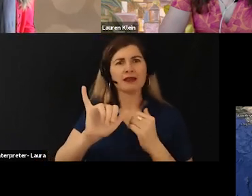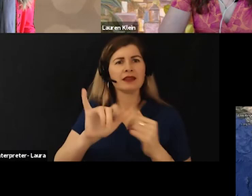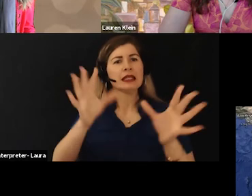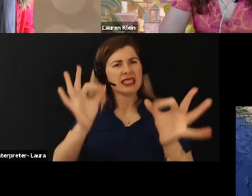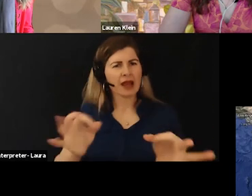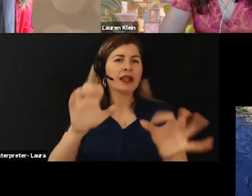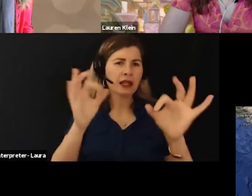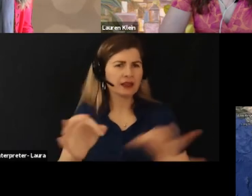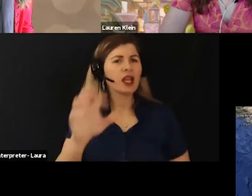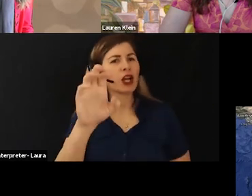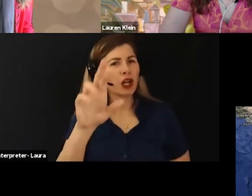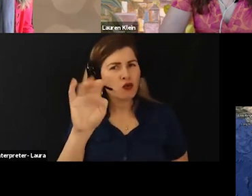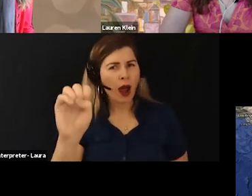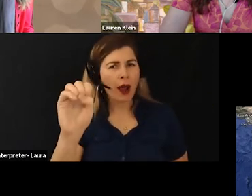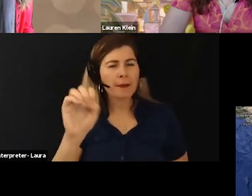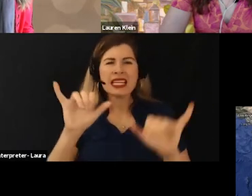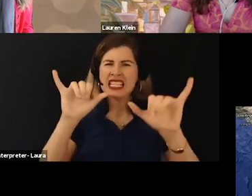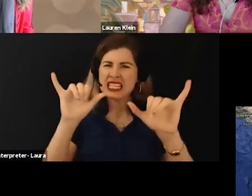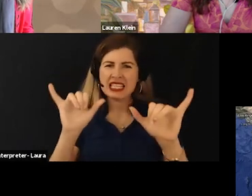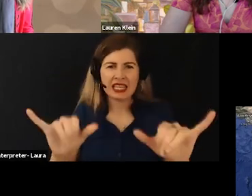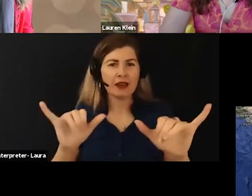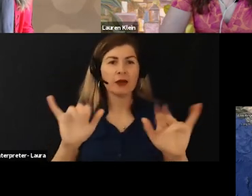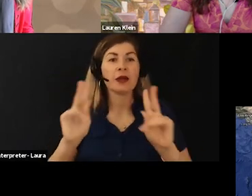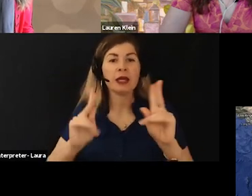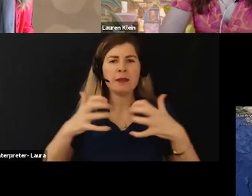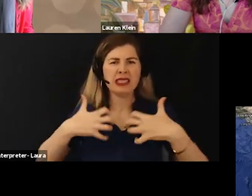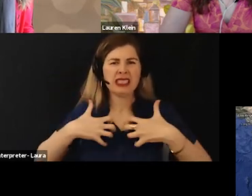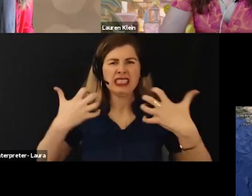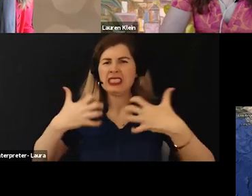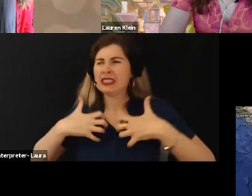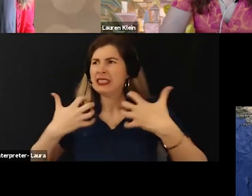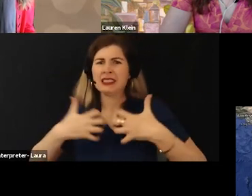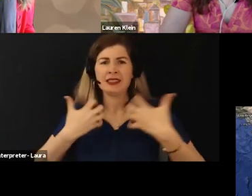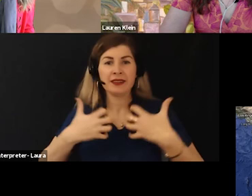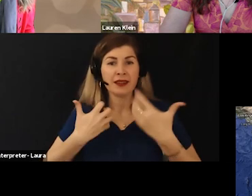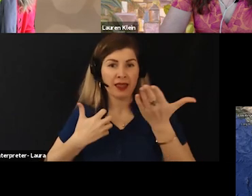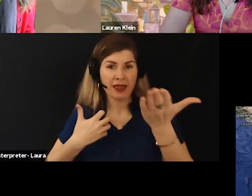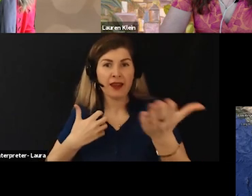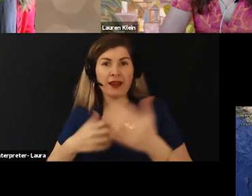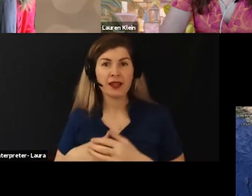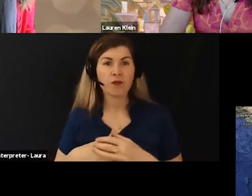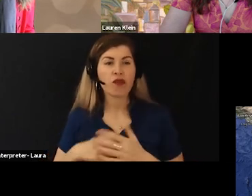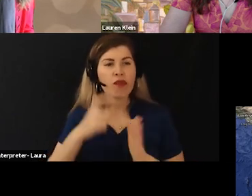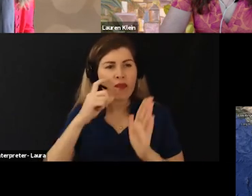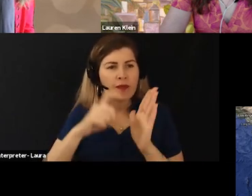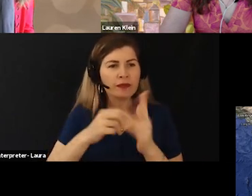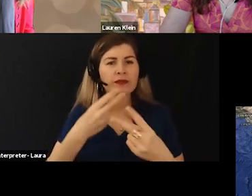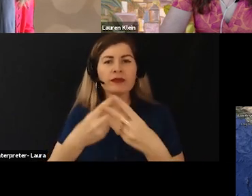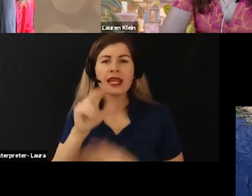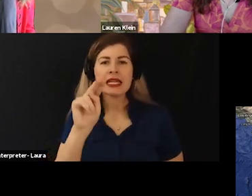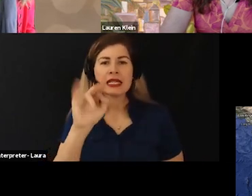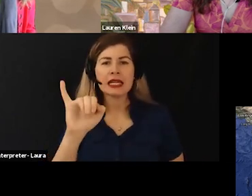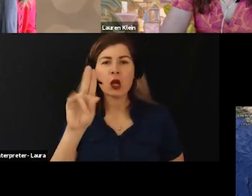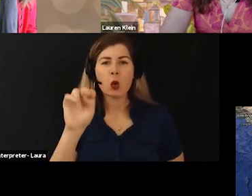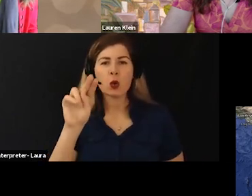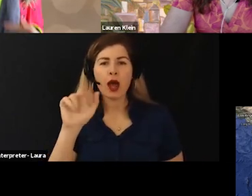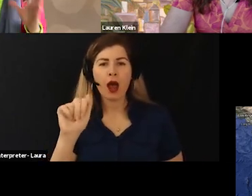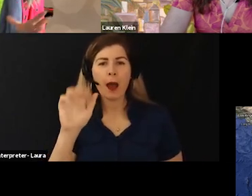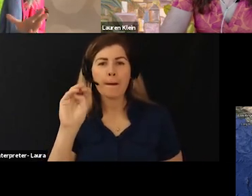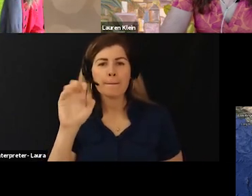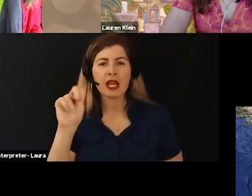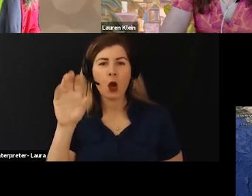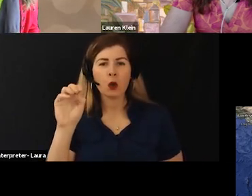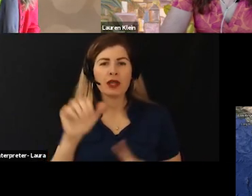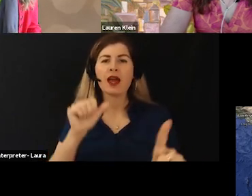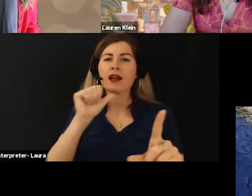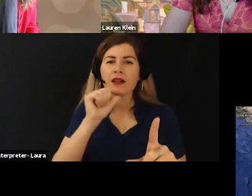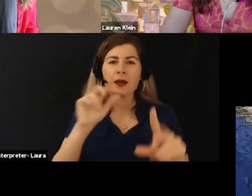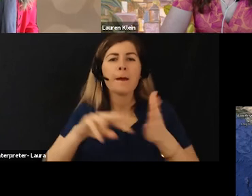They are still the subject of public anger in Latin America, and you can go look at the hashtag neat owner may notice like not one last woman, basically.